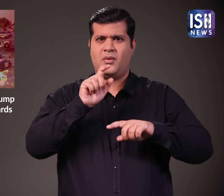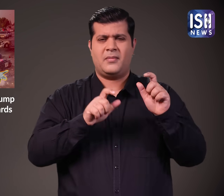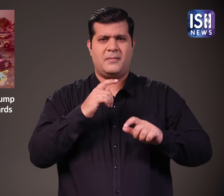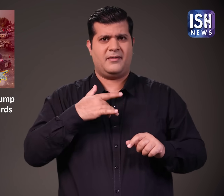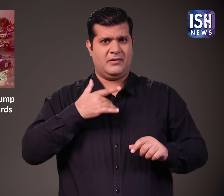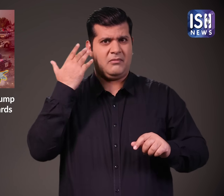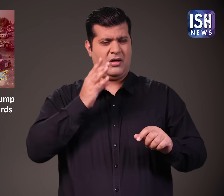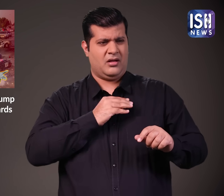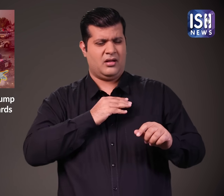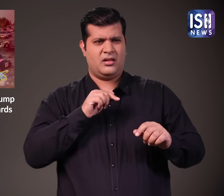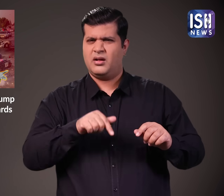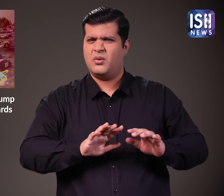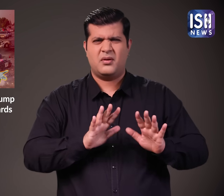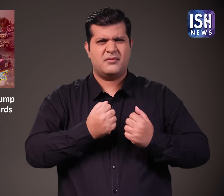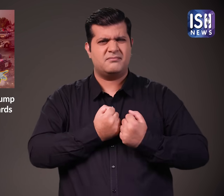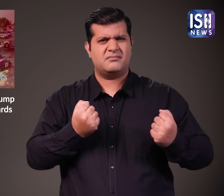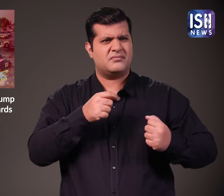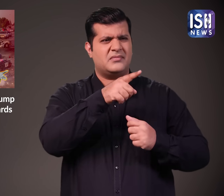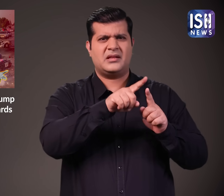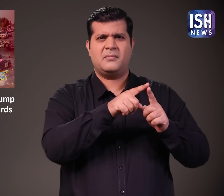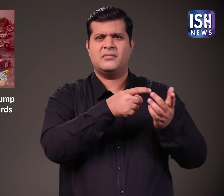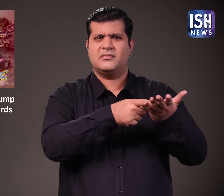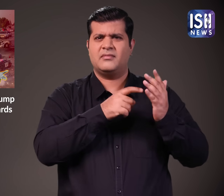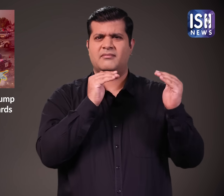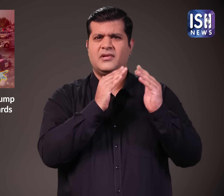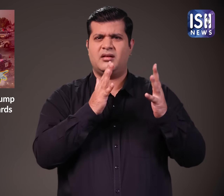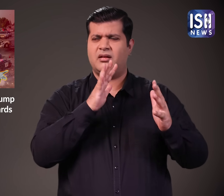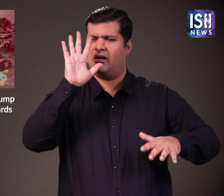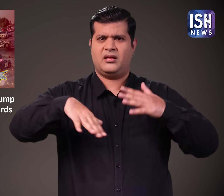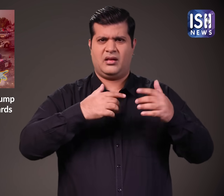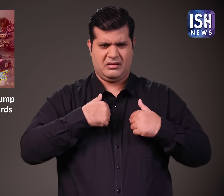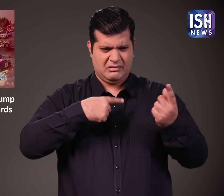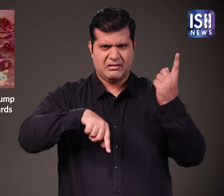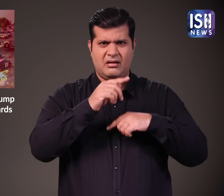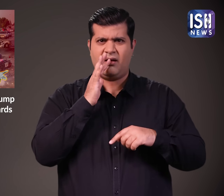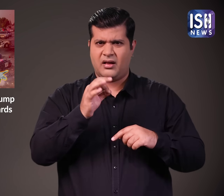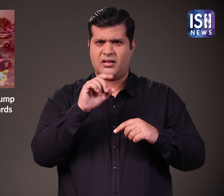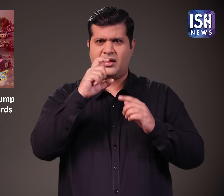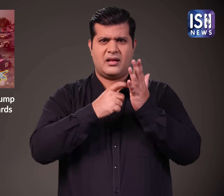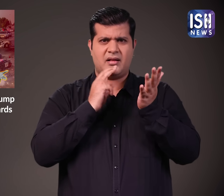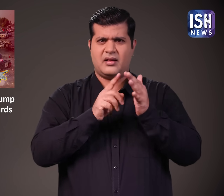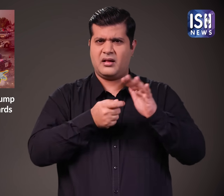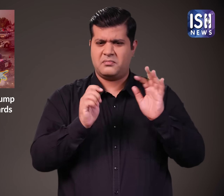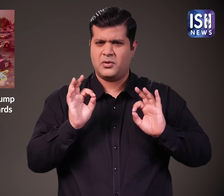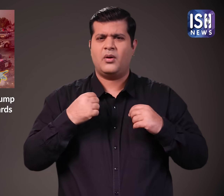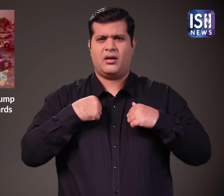People who were earlier scared, are now speaking out! There is no dignity and the immigrants are being treated as though they have commited a crime!